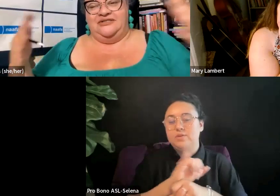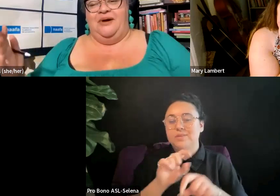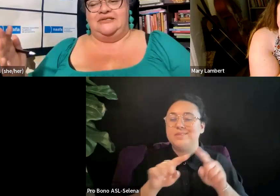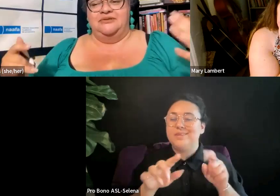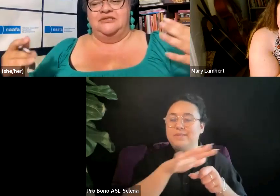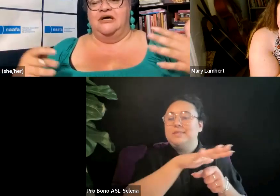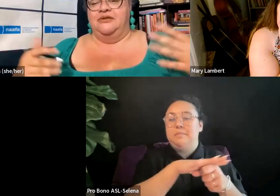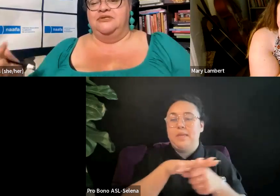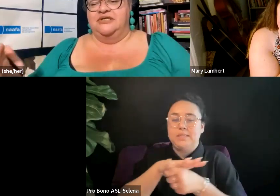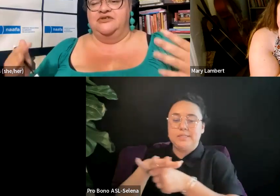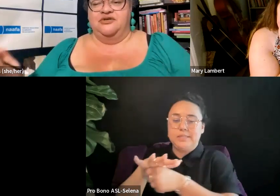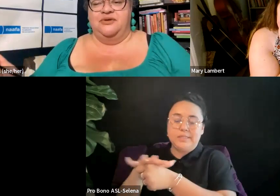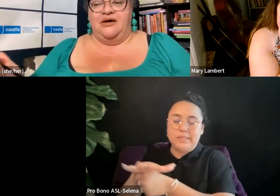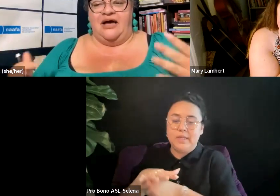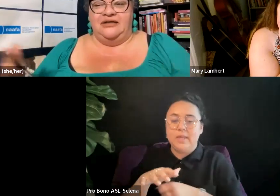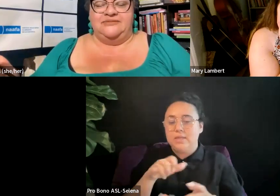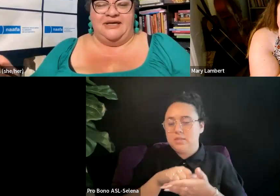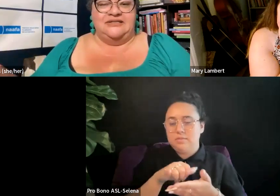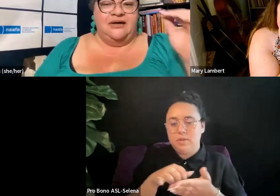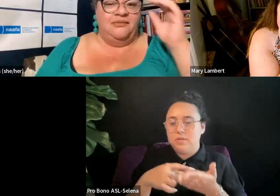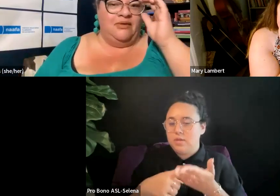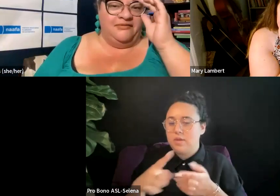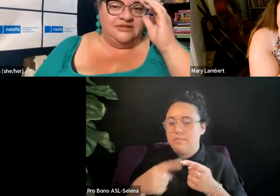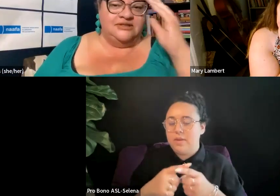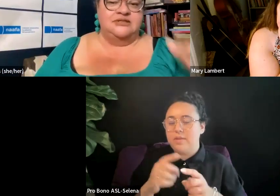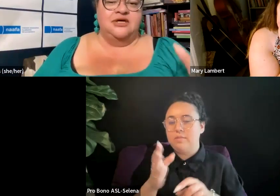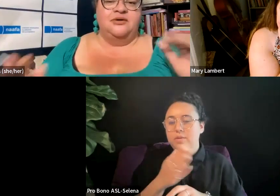it's impossible to talk about the music industry without at least making some reference to Lizzo.